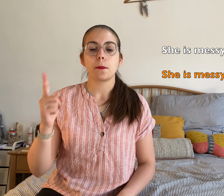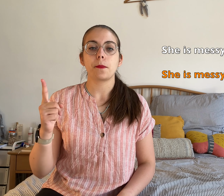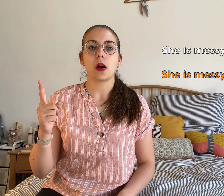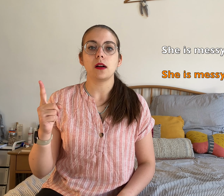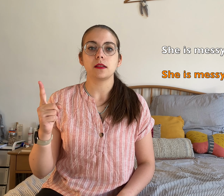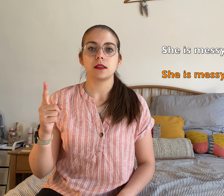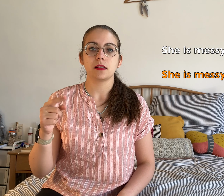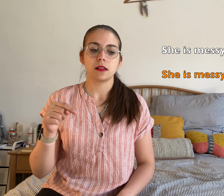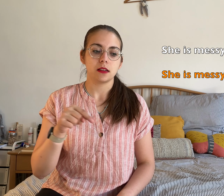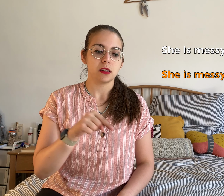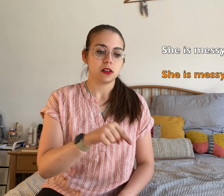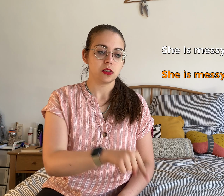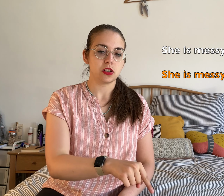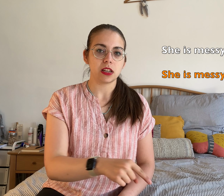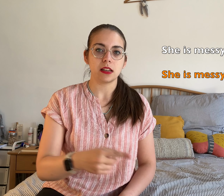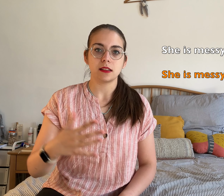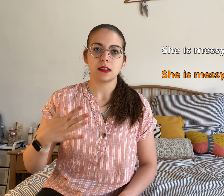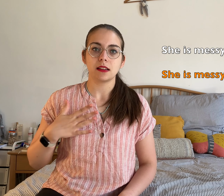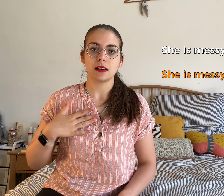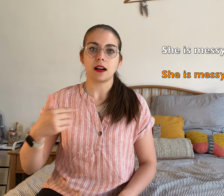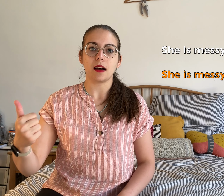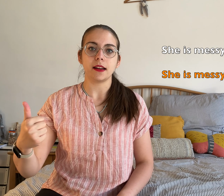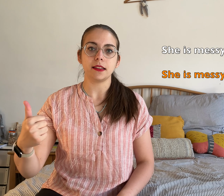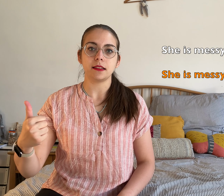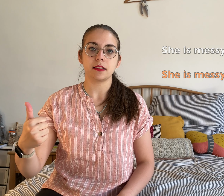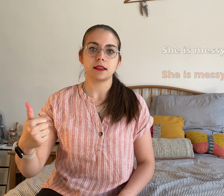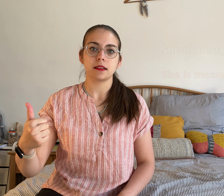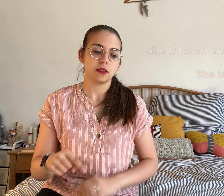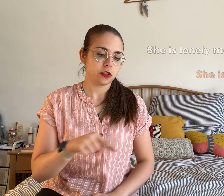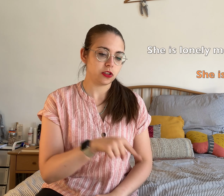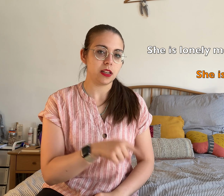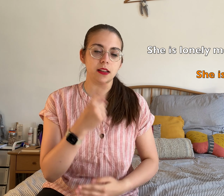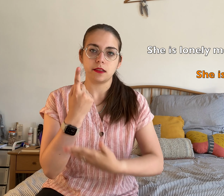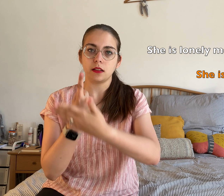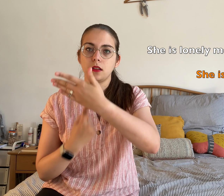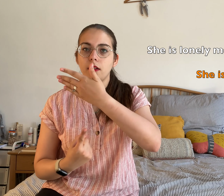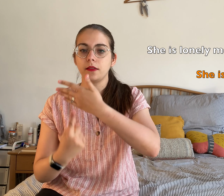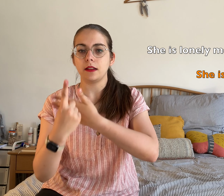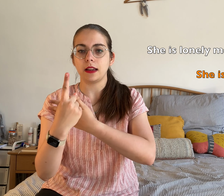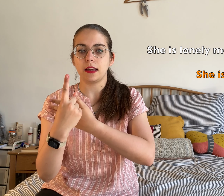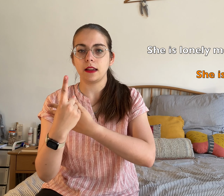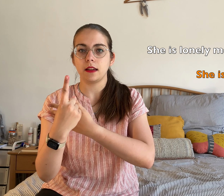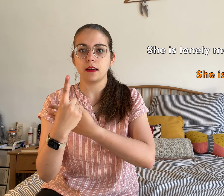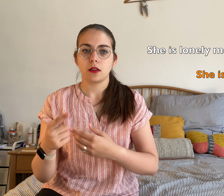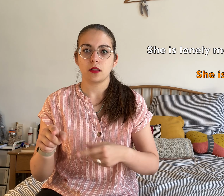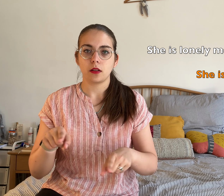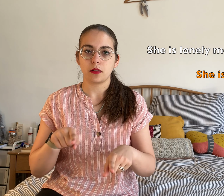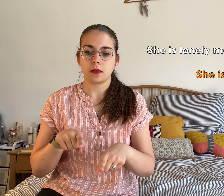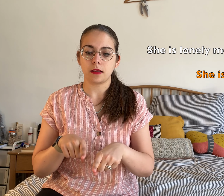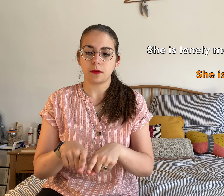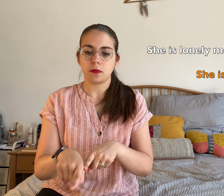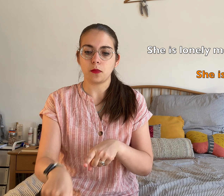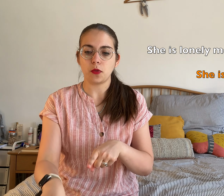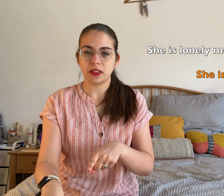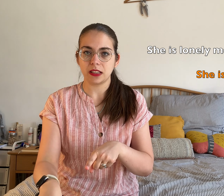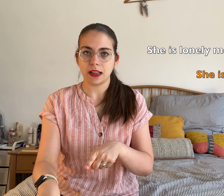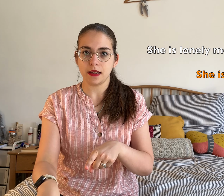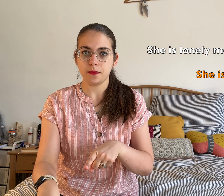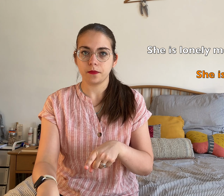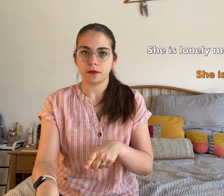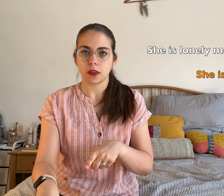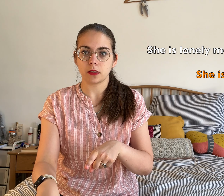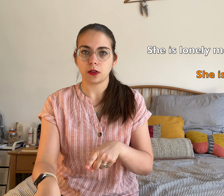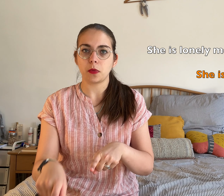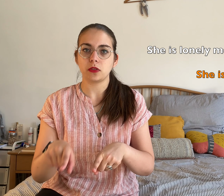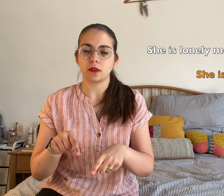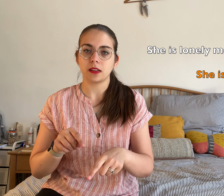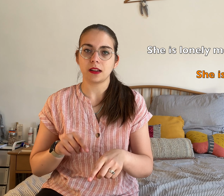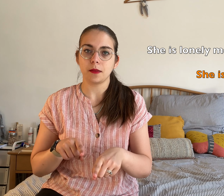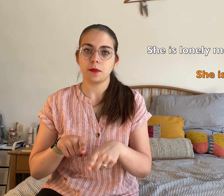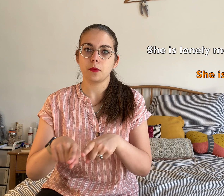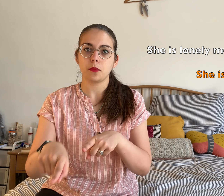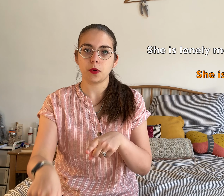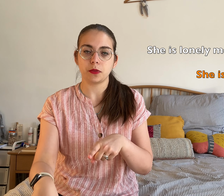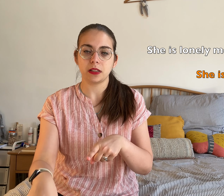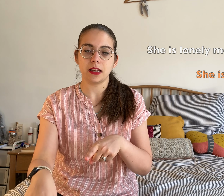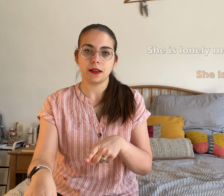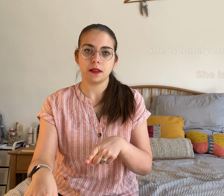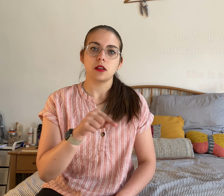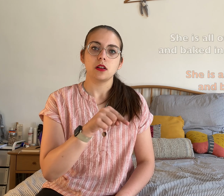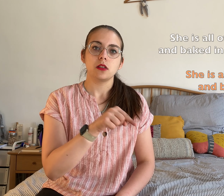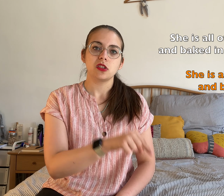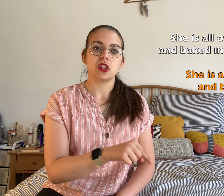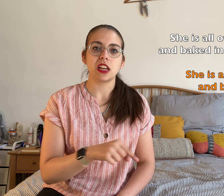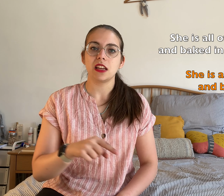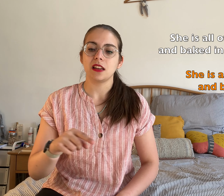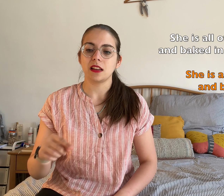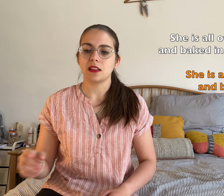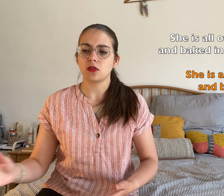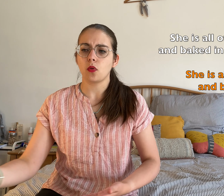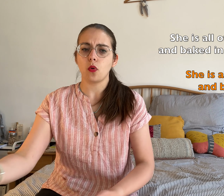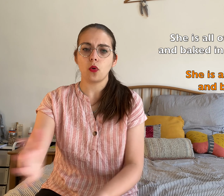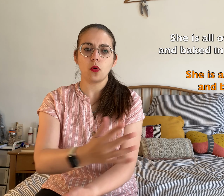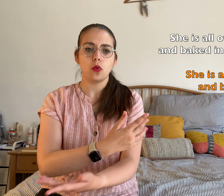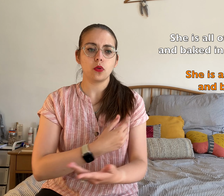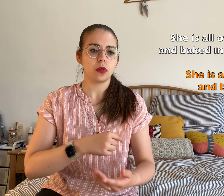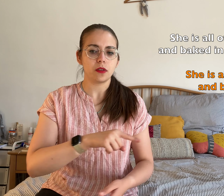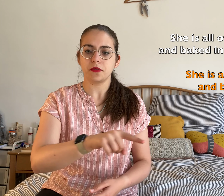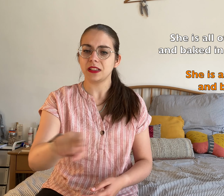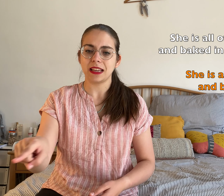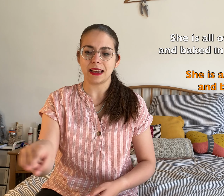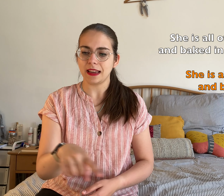but she's kind. She is lonely mostly so most of the time, mostly". "She is all of this